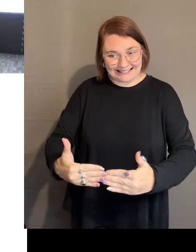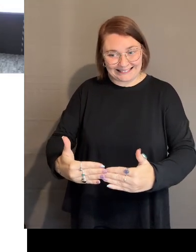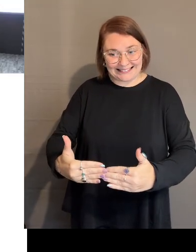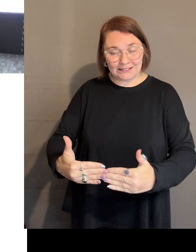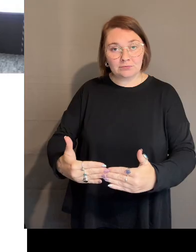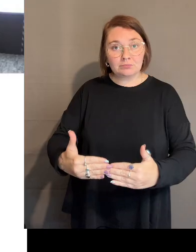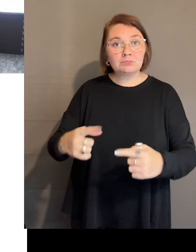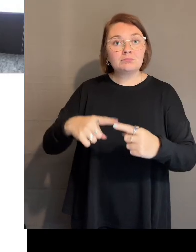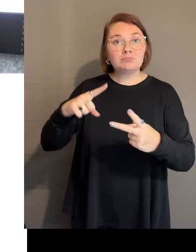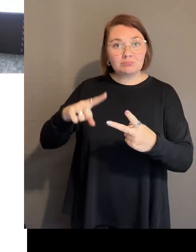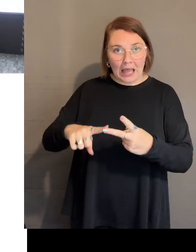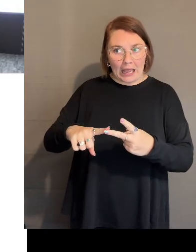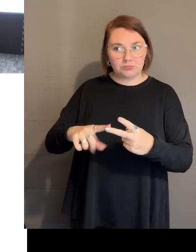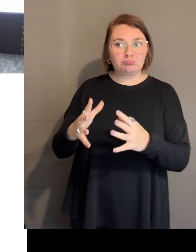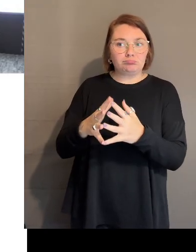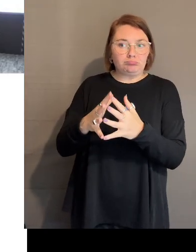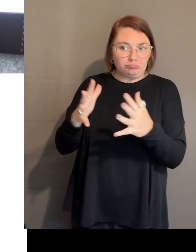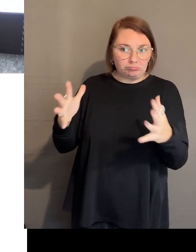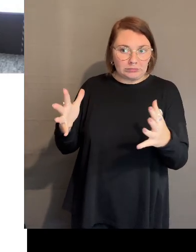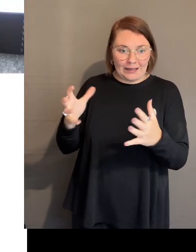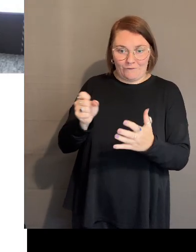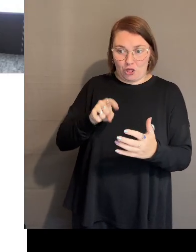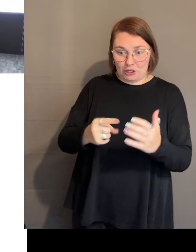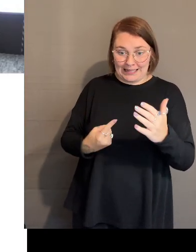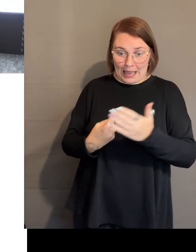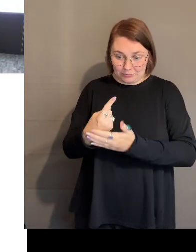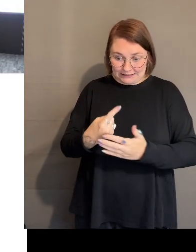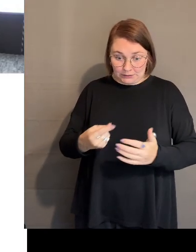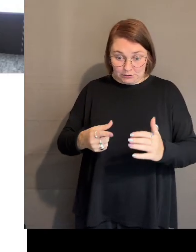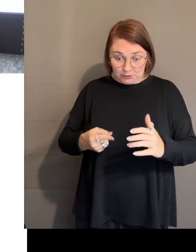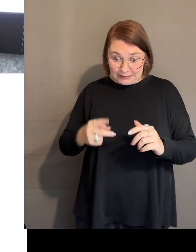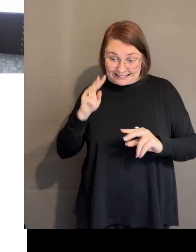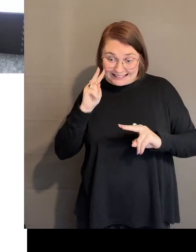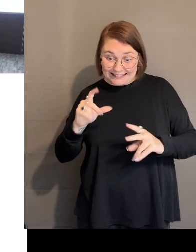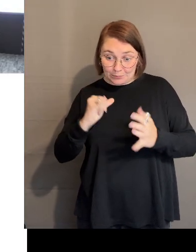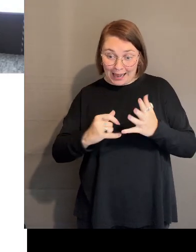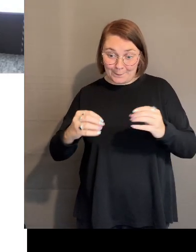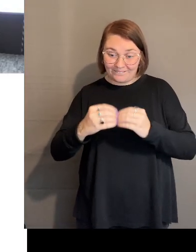During the pregnancy, and a large share of those cases are terminated.